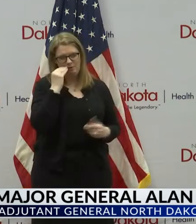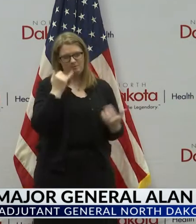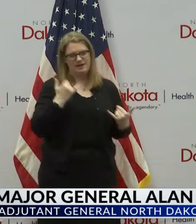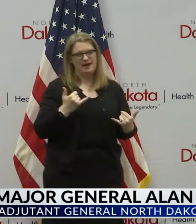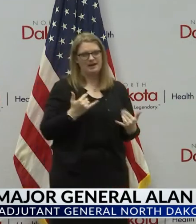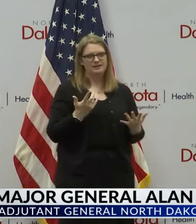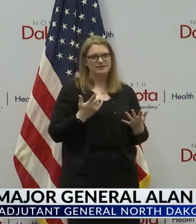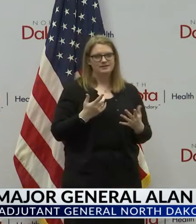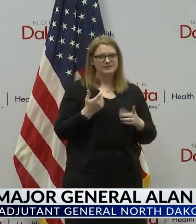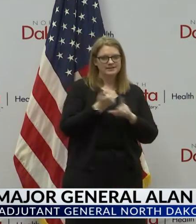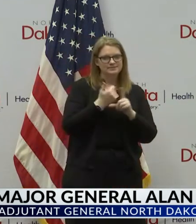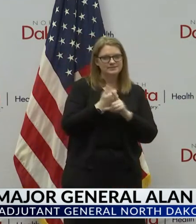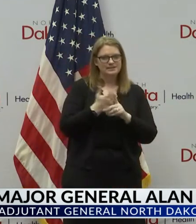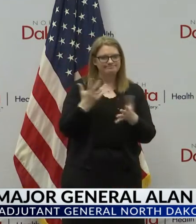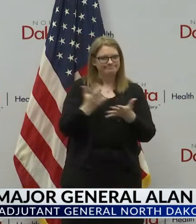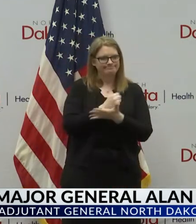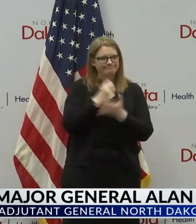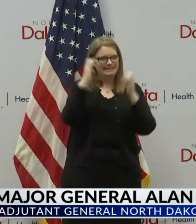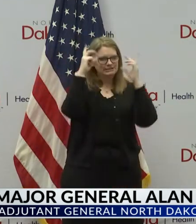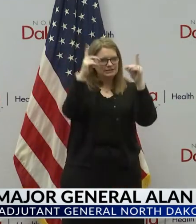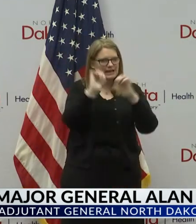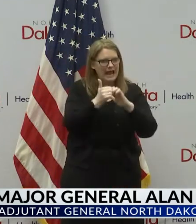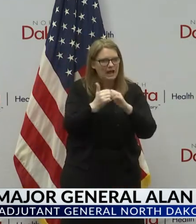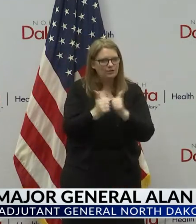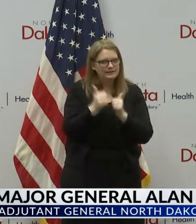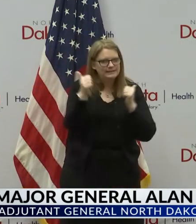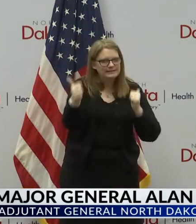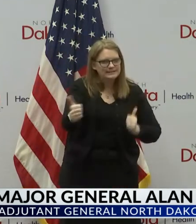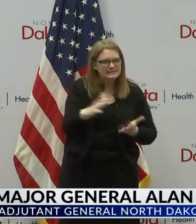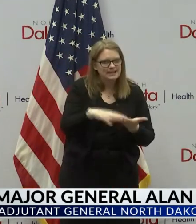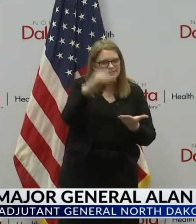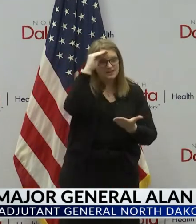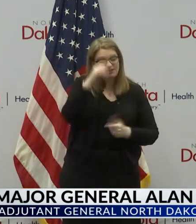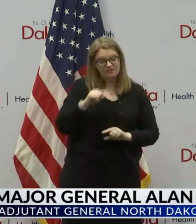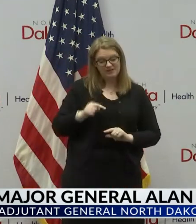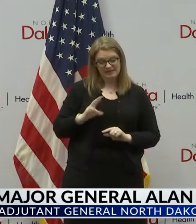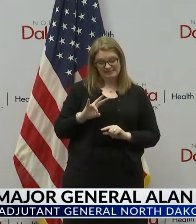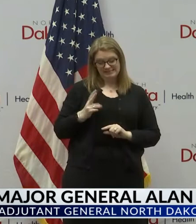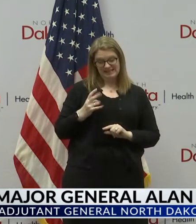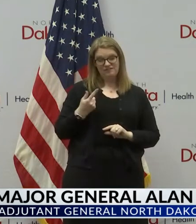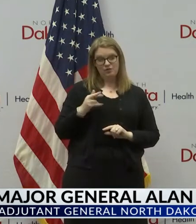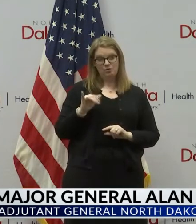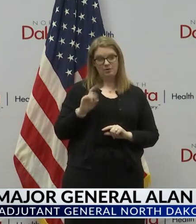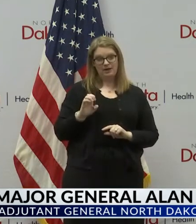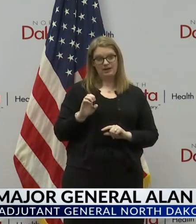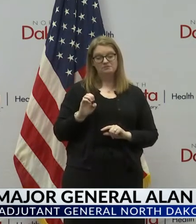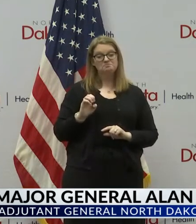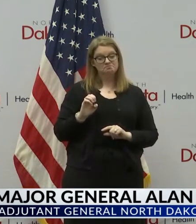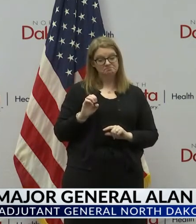MILITARY KIDS. I HAVE TWO MILITARY KIDS AT HOME RIGHT NOW GETTING THEIR EDUCATION THROUGH DISTANCE LEARNING.